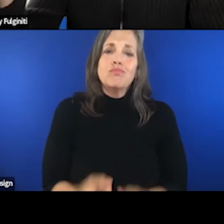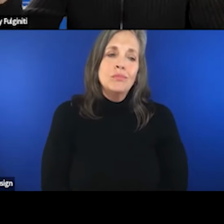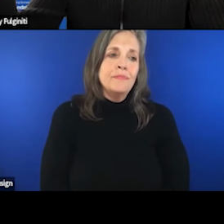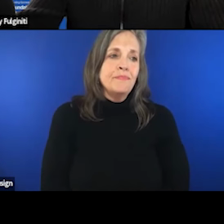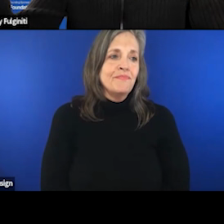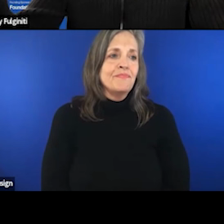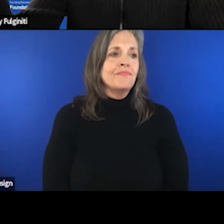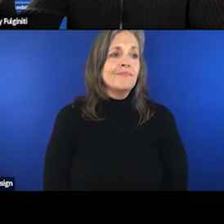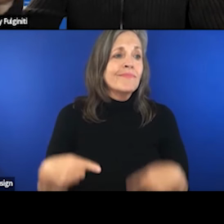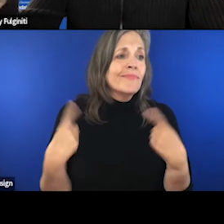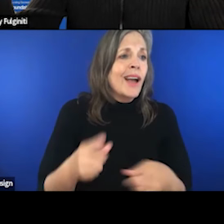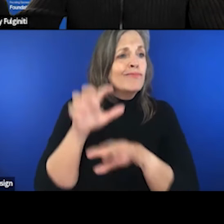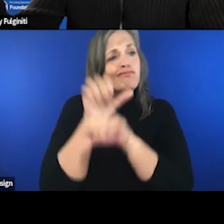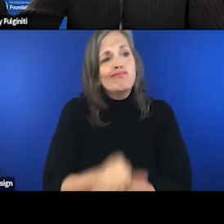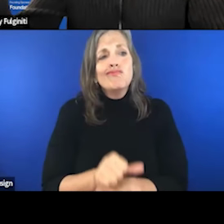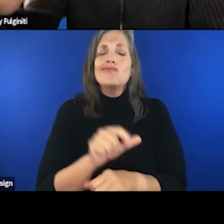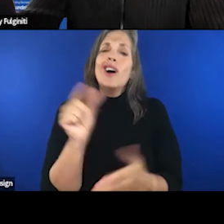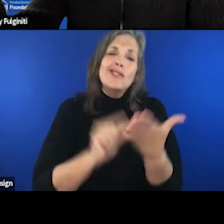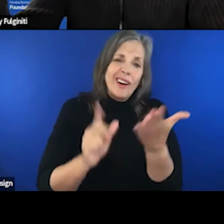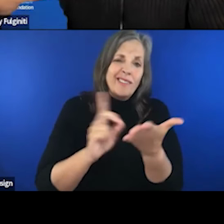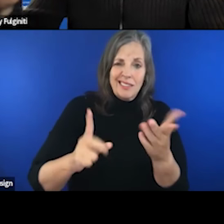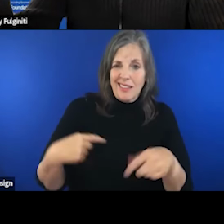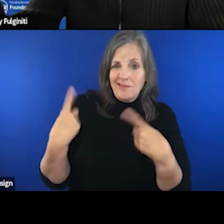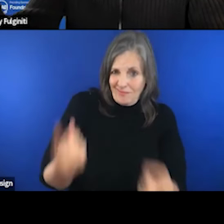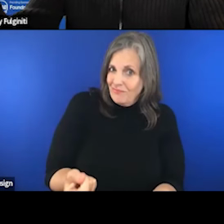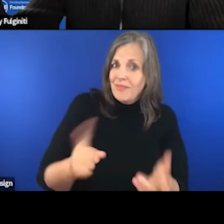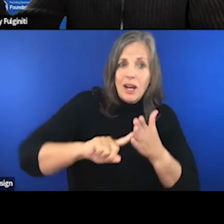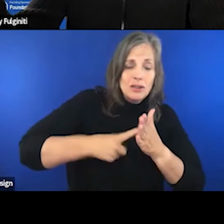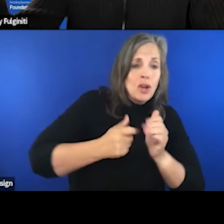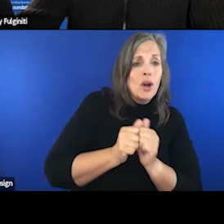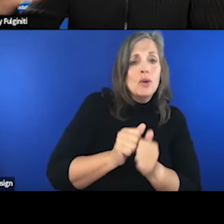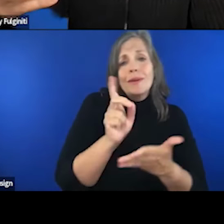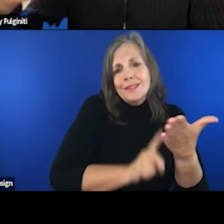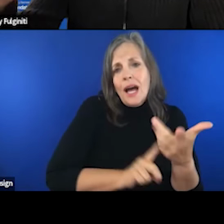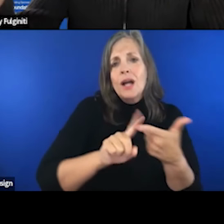designer I started in design I went to logos marketing I did I started in the print world went